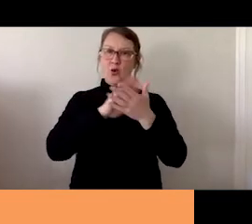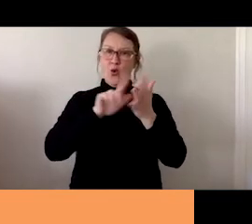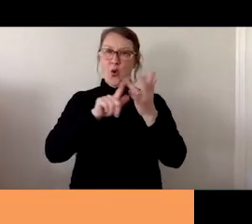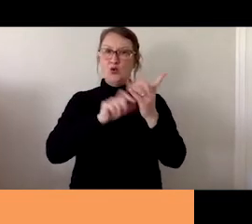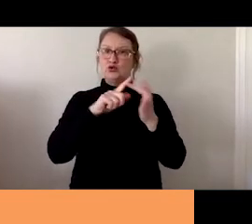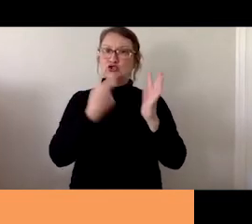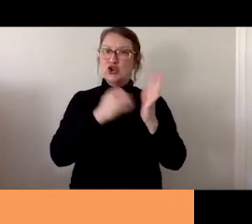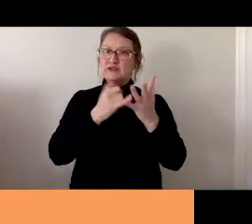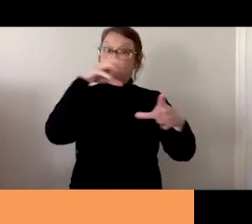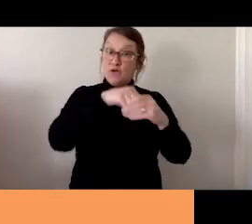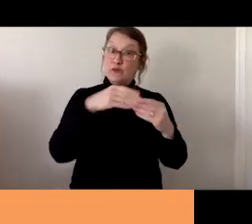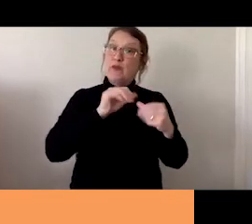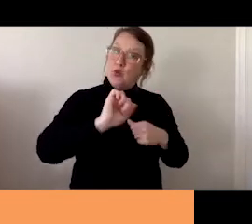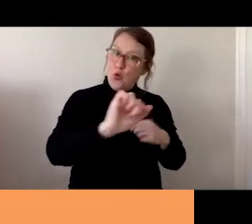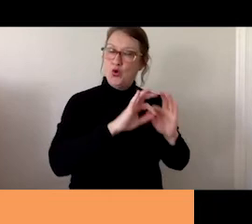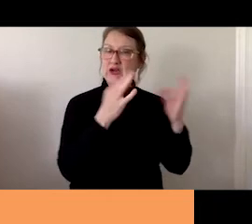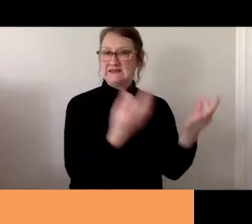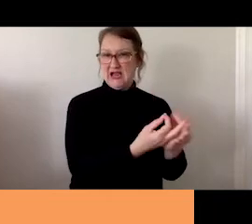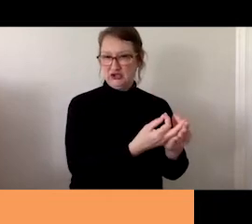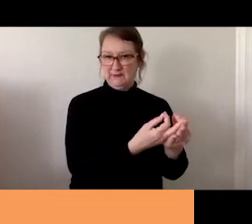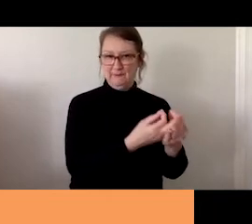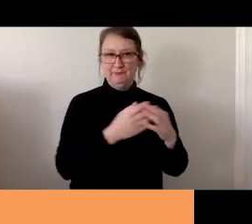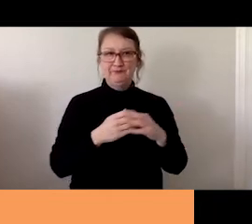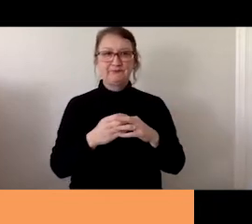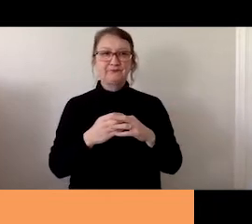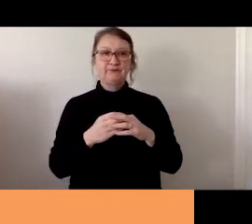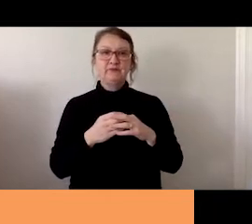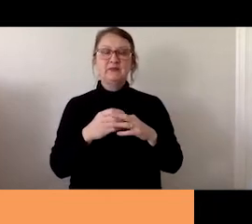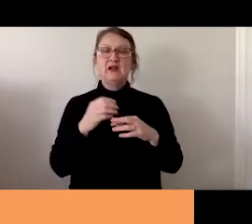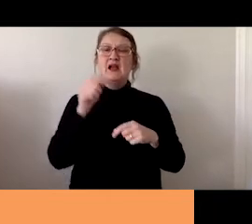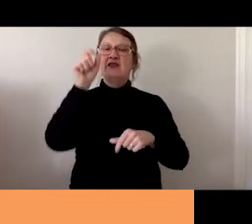picture here of Salesforce, a piece of government software - we're not